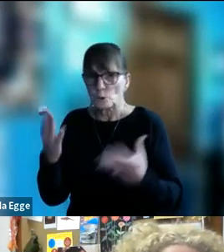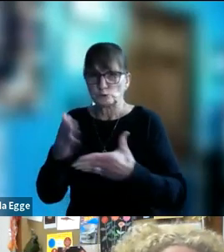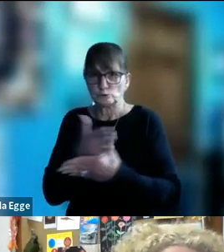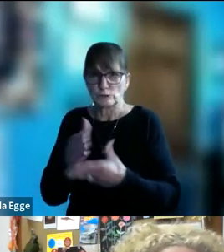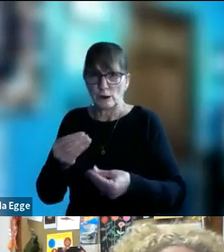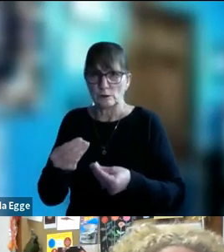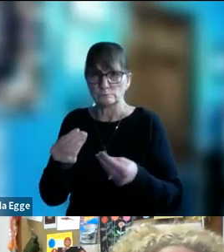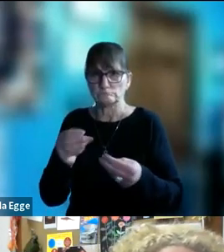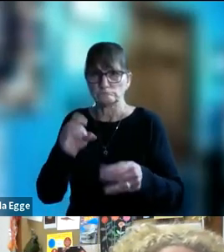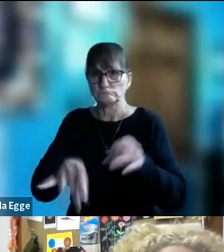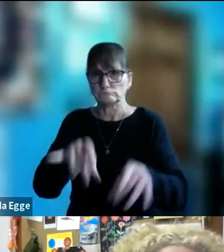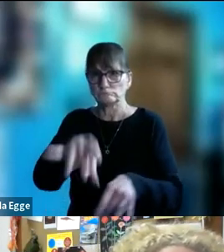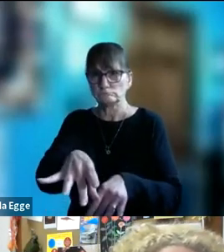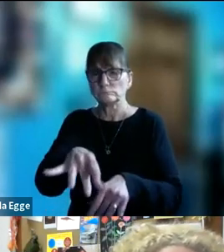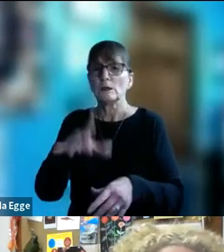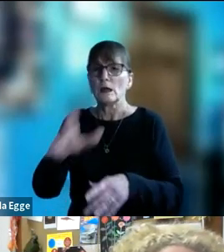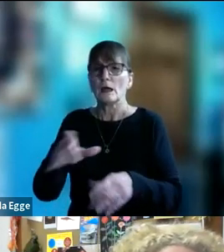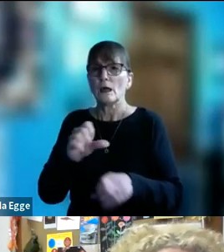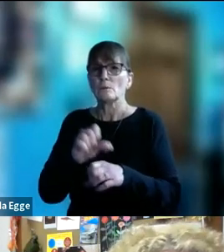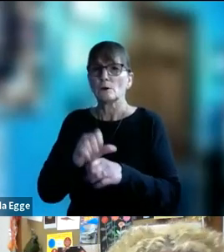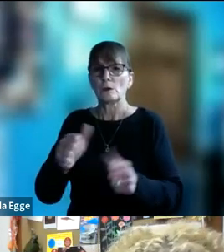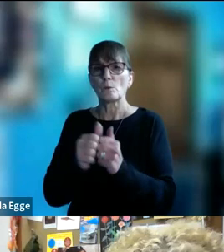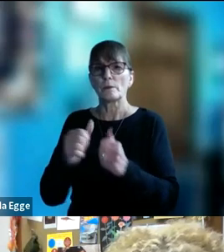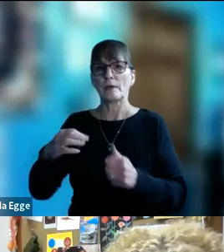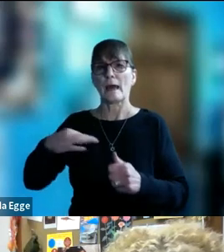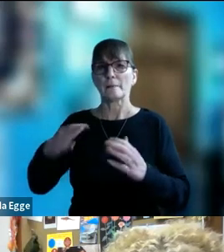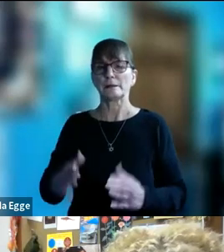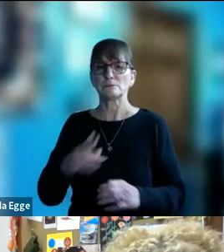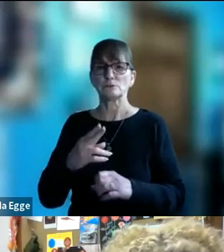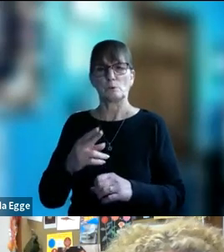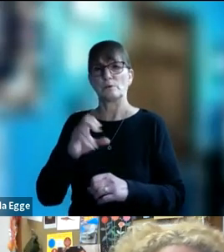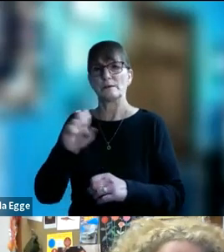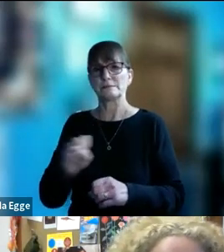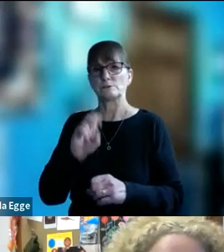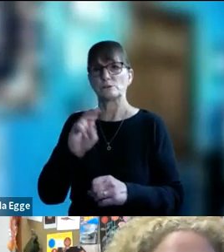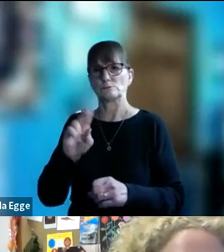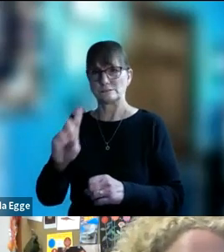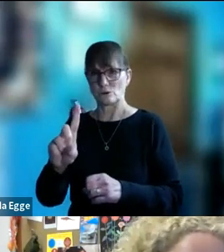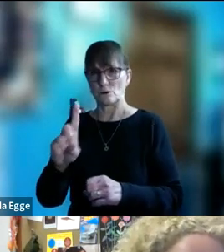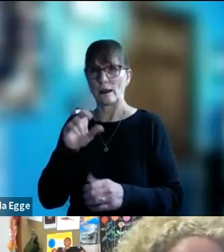in terms of, you know, working with applicants, you know, with substance use disorder and being able to document this,